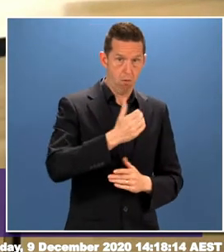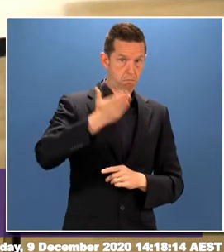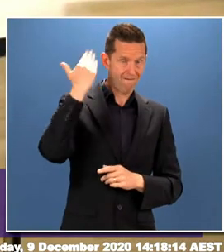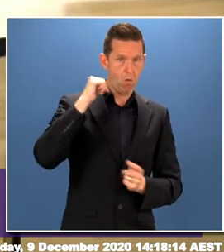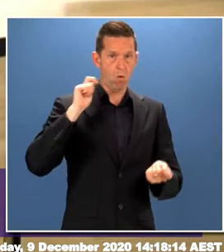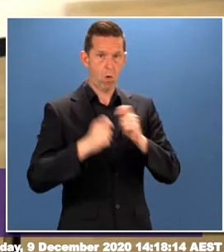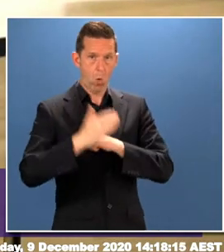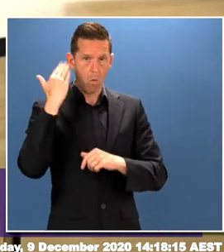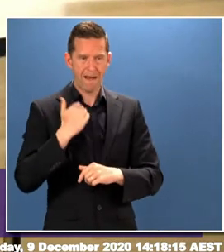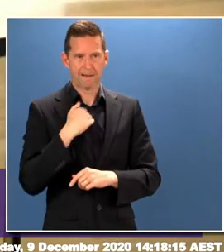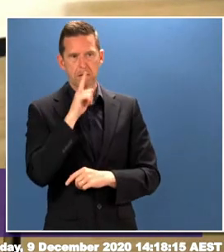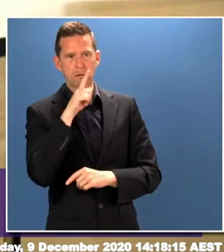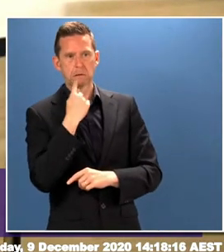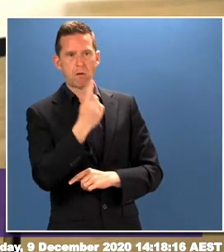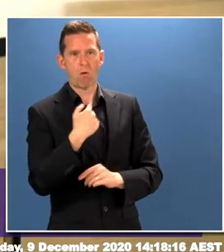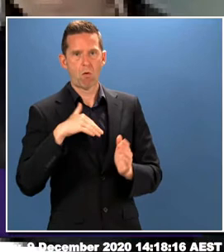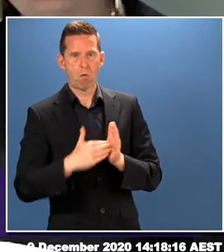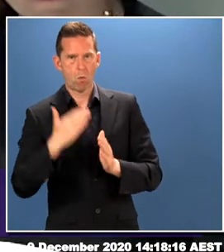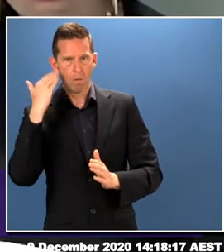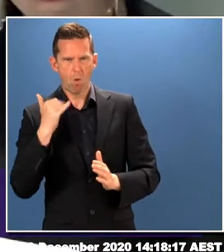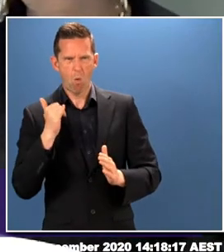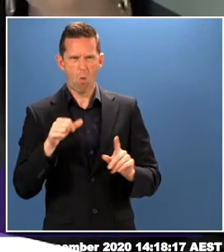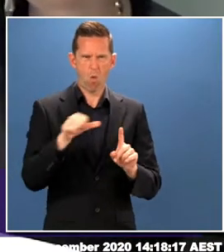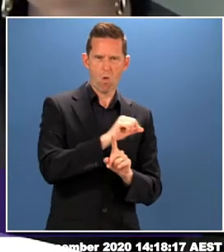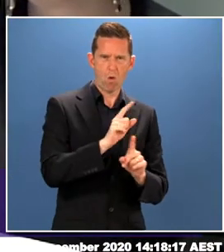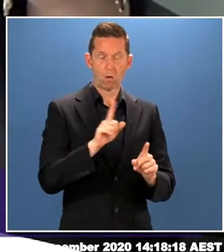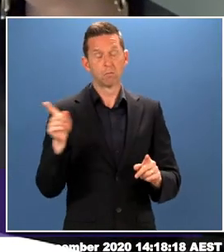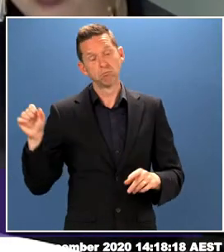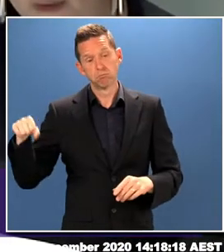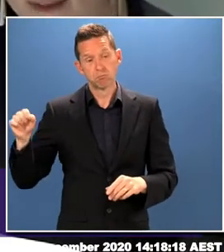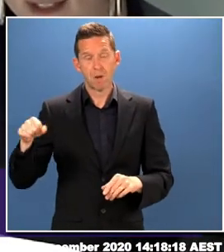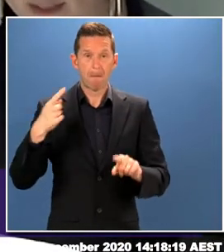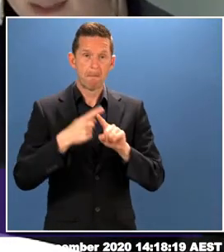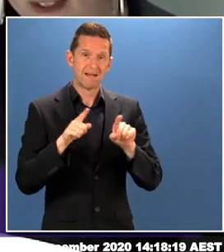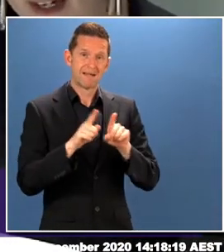Yeah, that could be the case, or someone with a physical disability where it's evident they do have a disability.